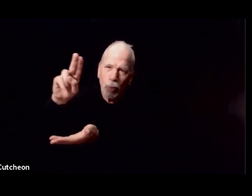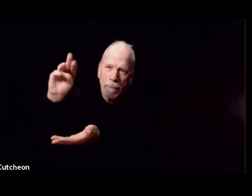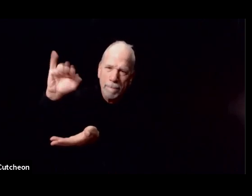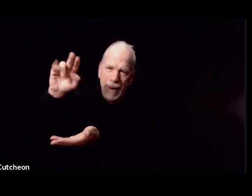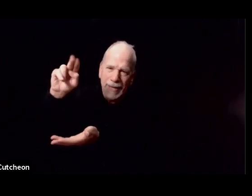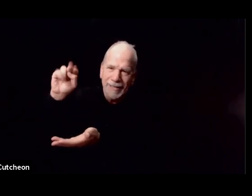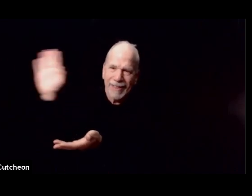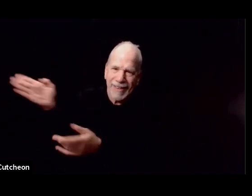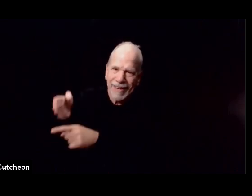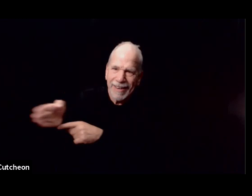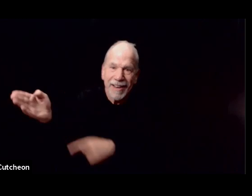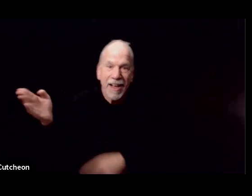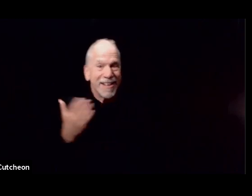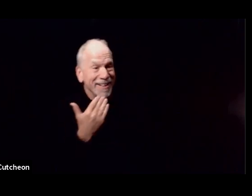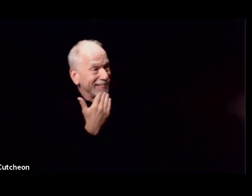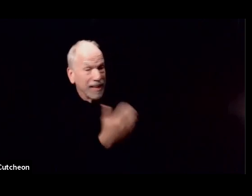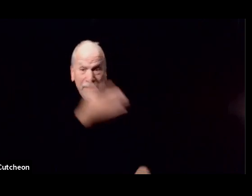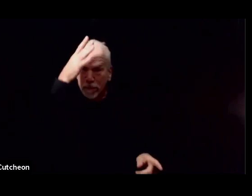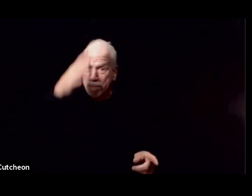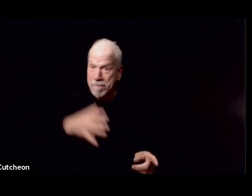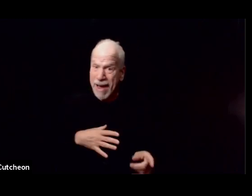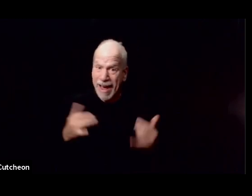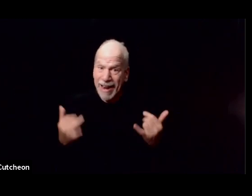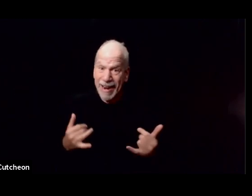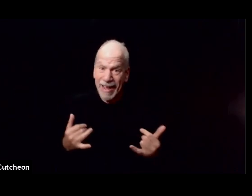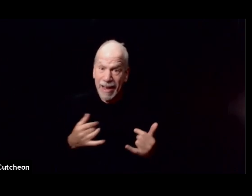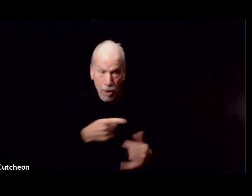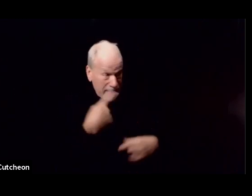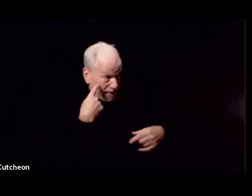off mute. Unknown: Yes John. We can hear you.